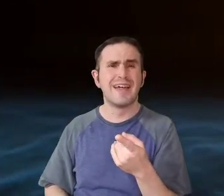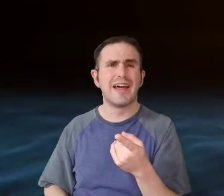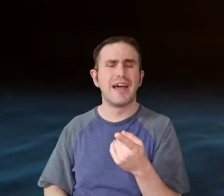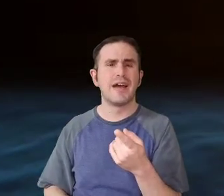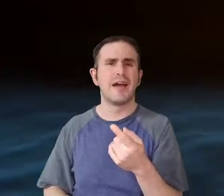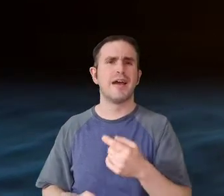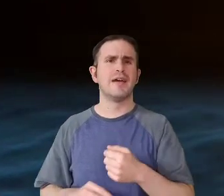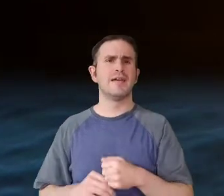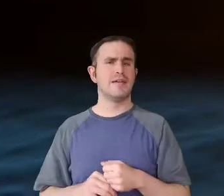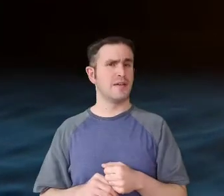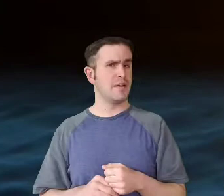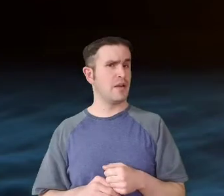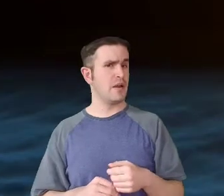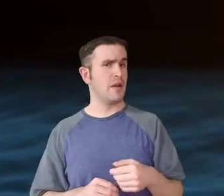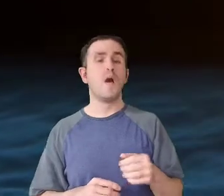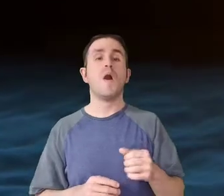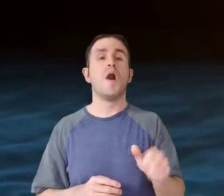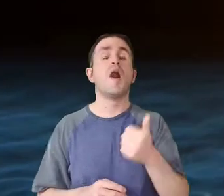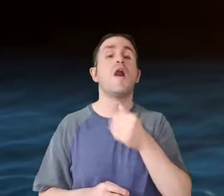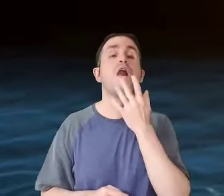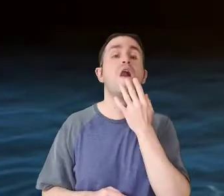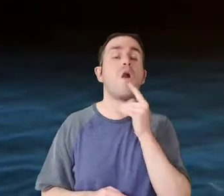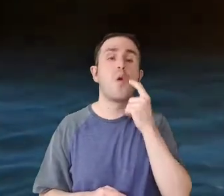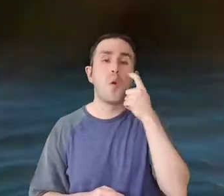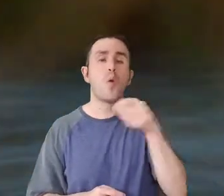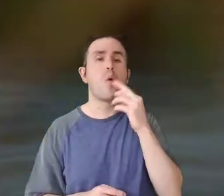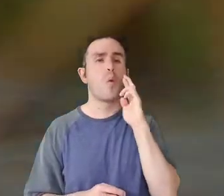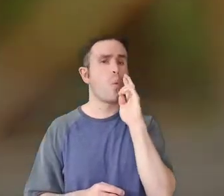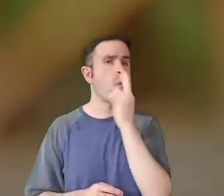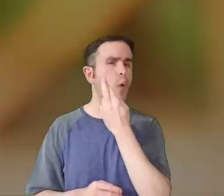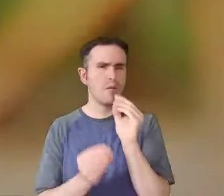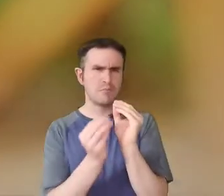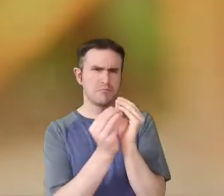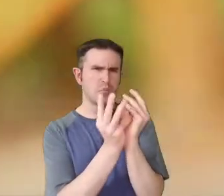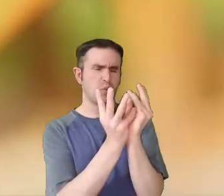What about this color, here? Look at the rose and the tulips...